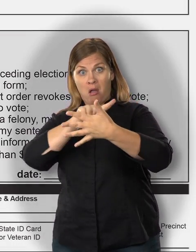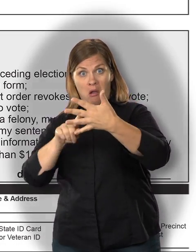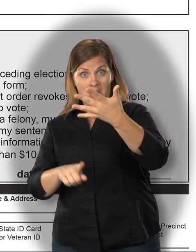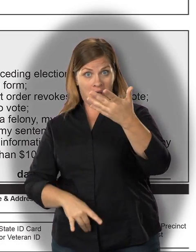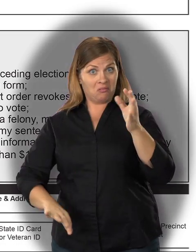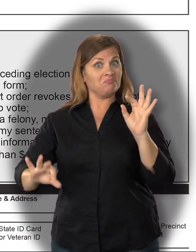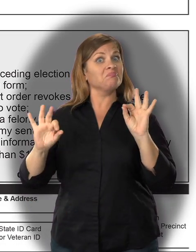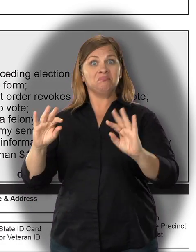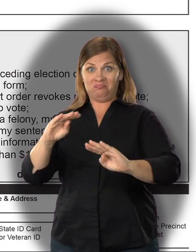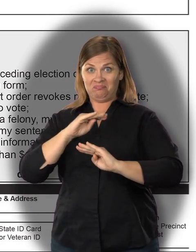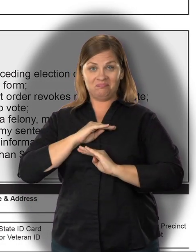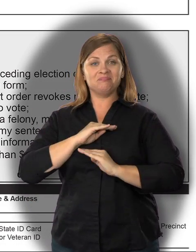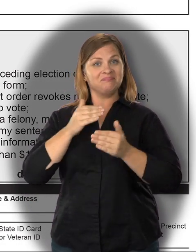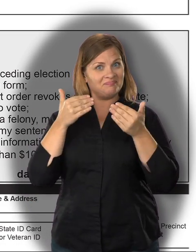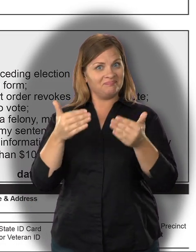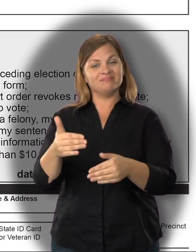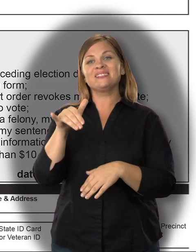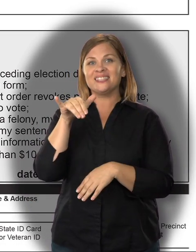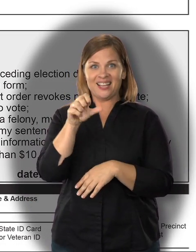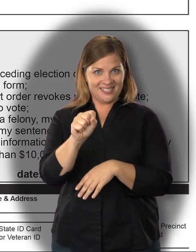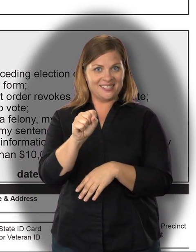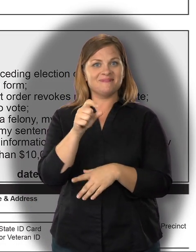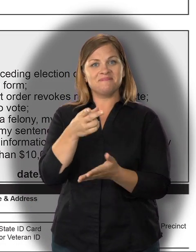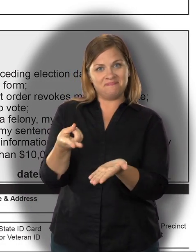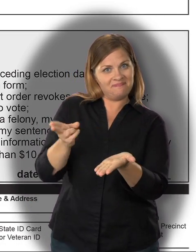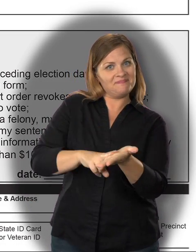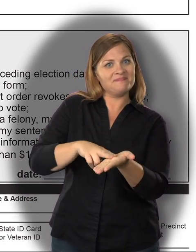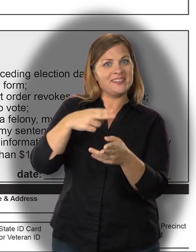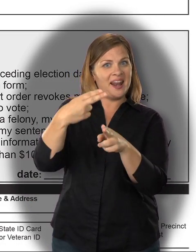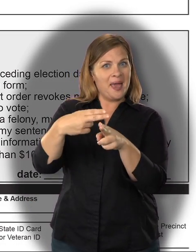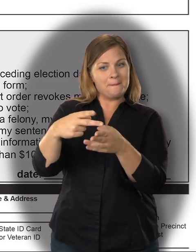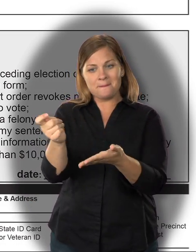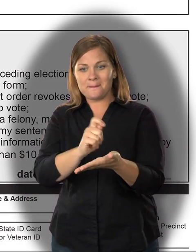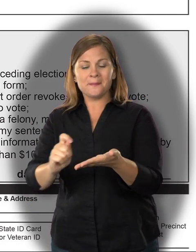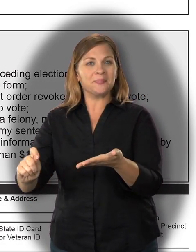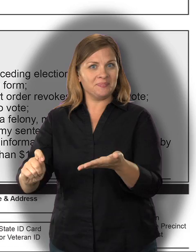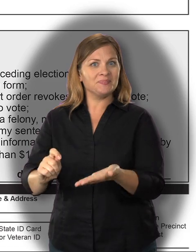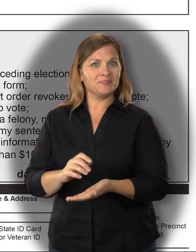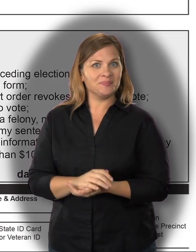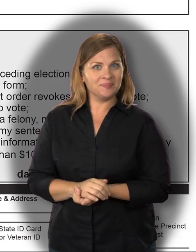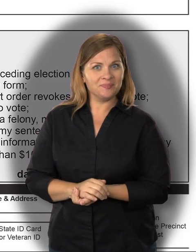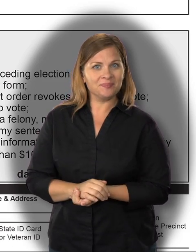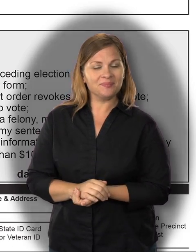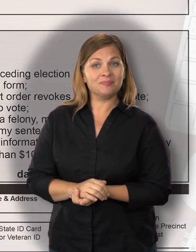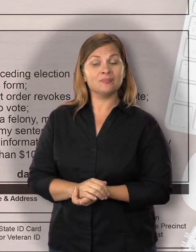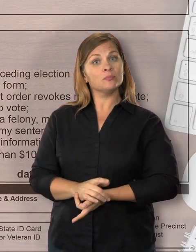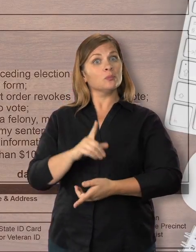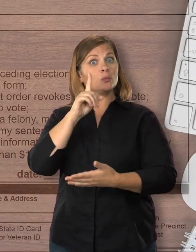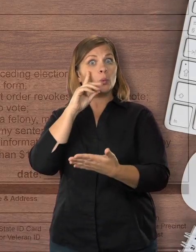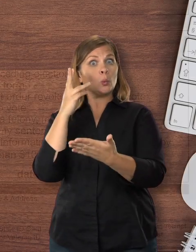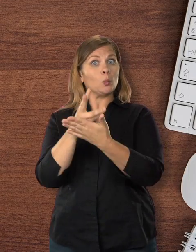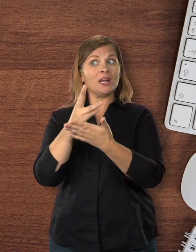If every statement applies to you, sign your name next to the X and enter the date that you completed the form.